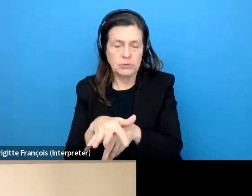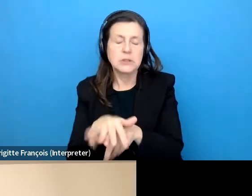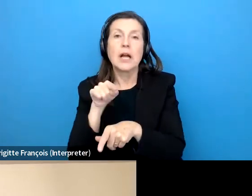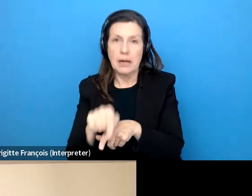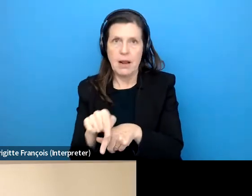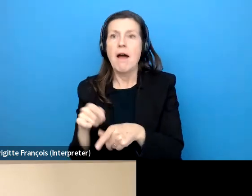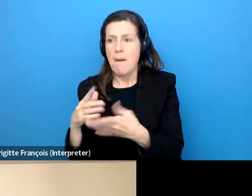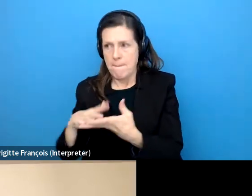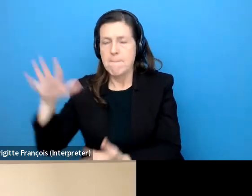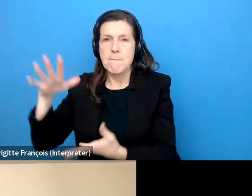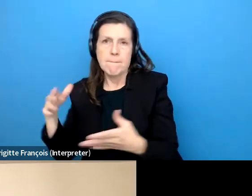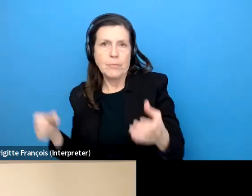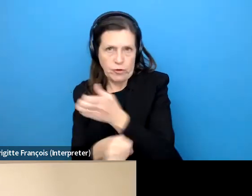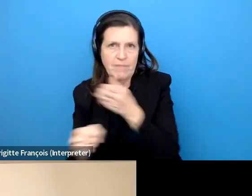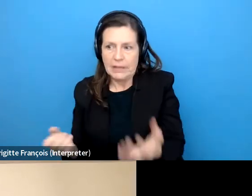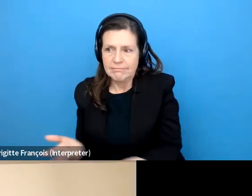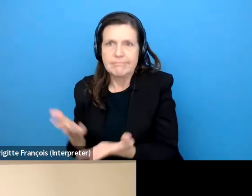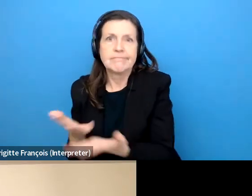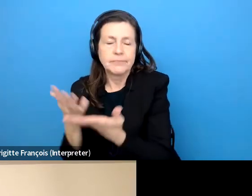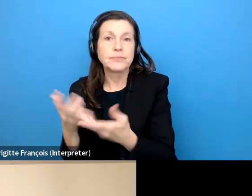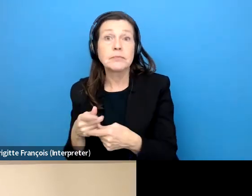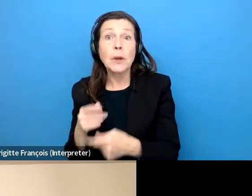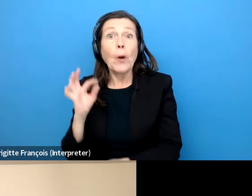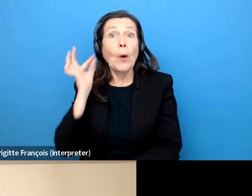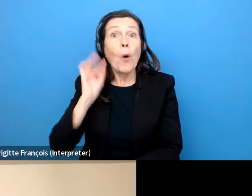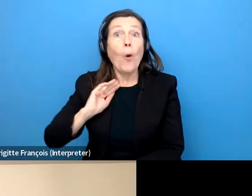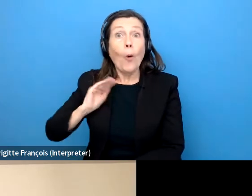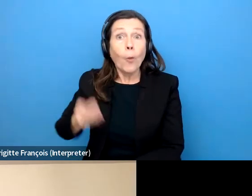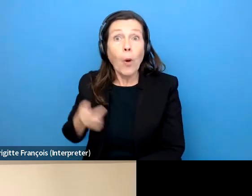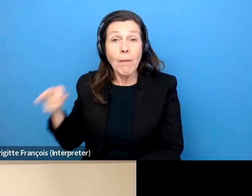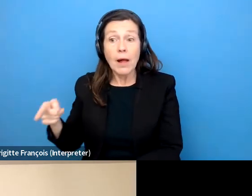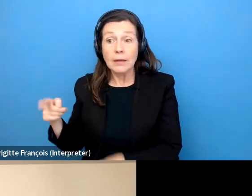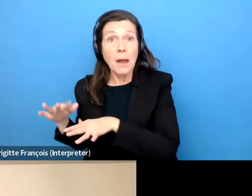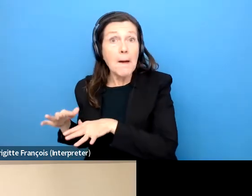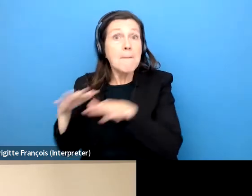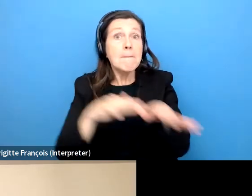Women's ability to migrate is restricted by gender-based stereotypes